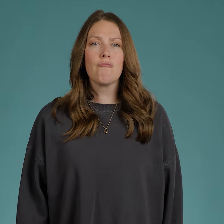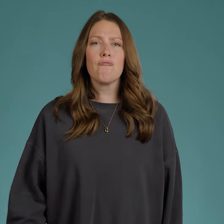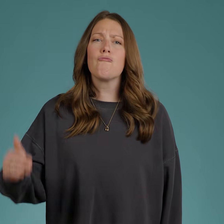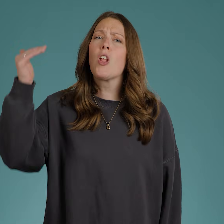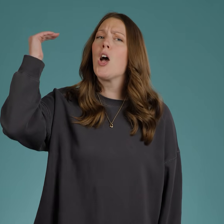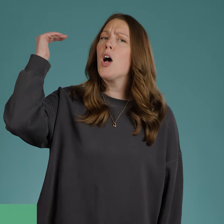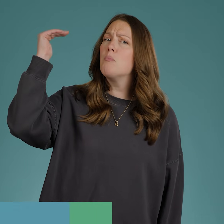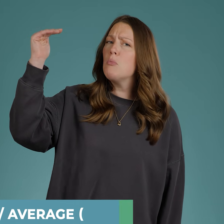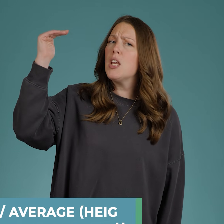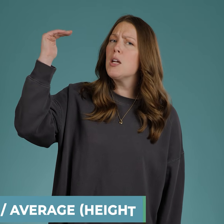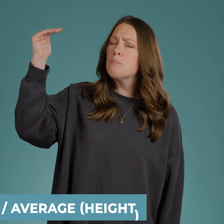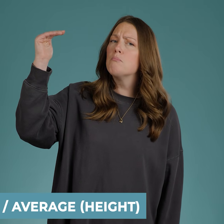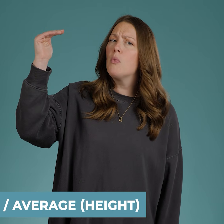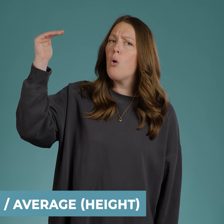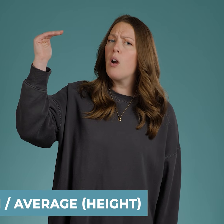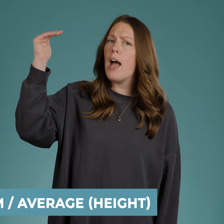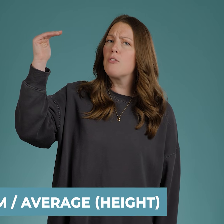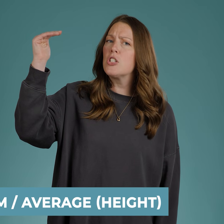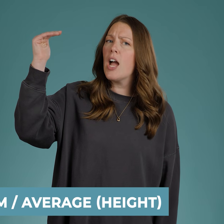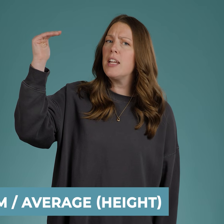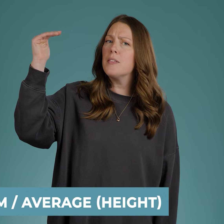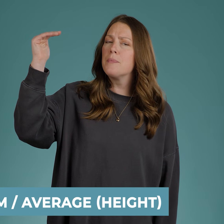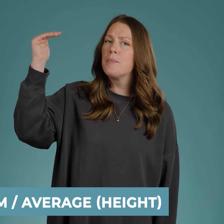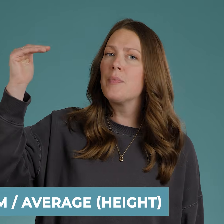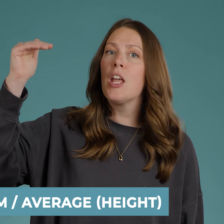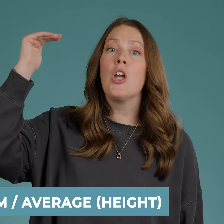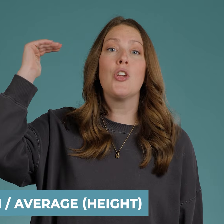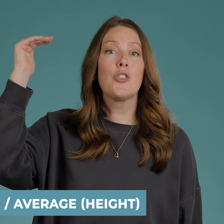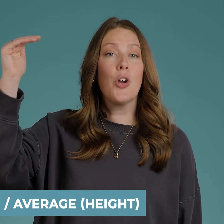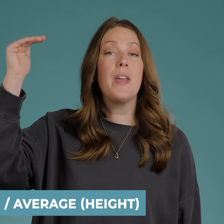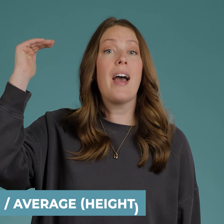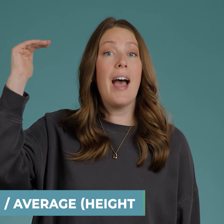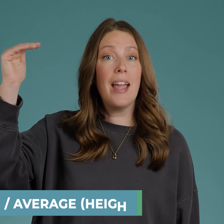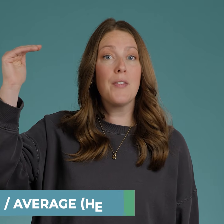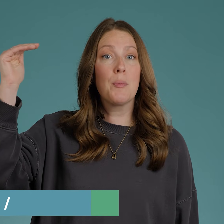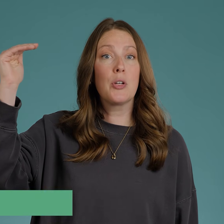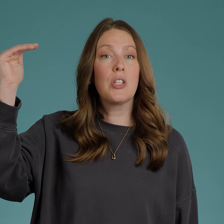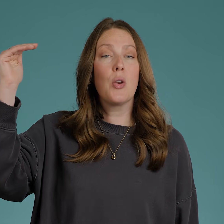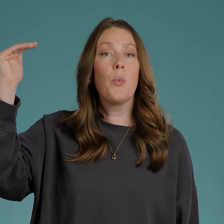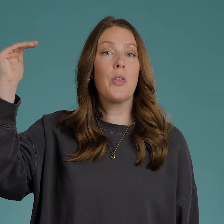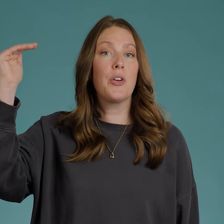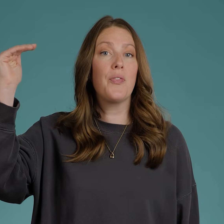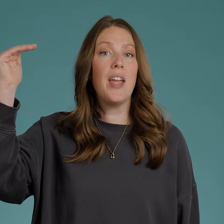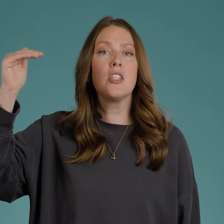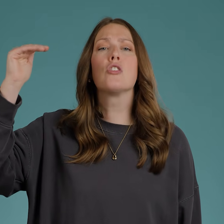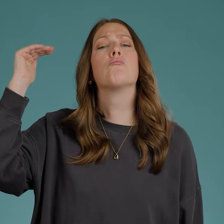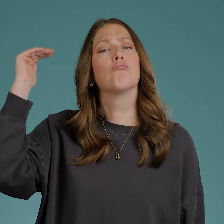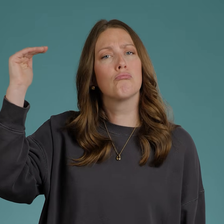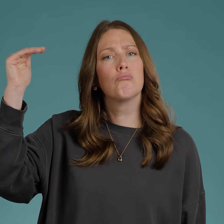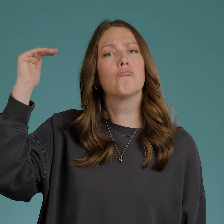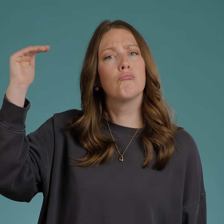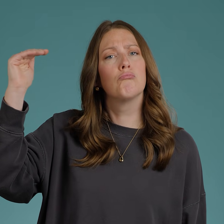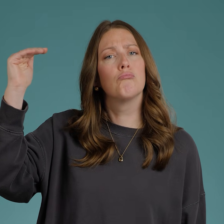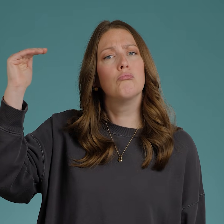a medium or average height. You're showing the height of the person with your face.